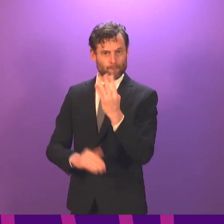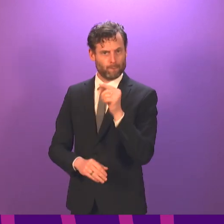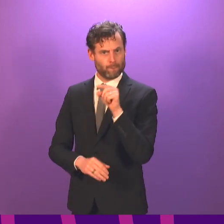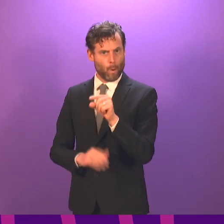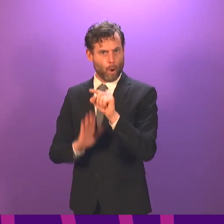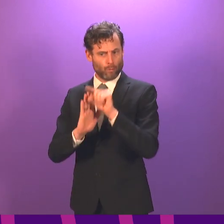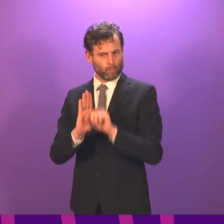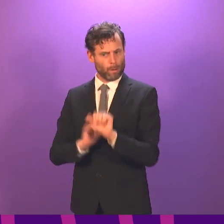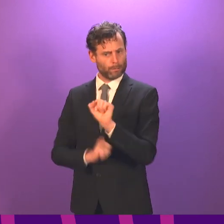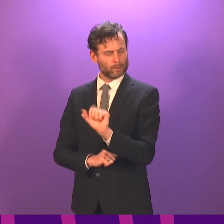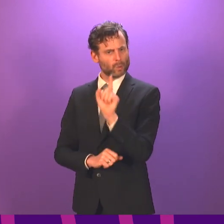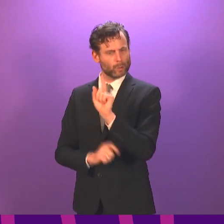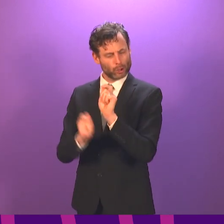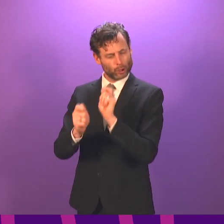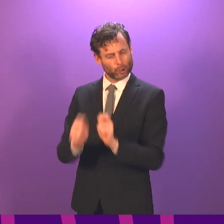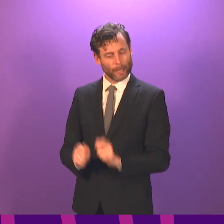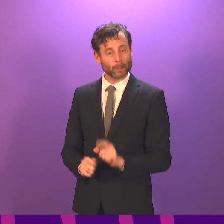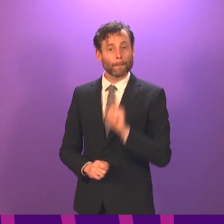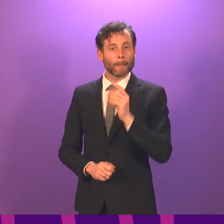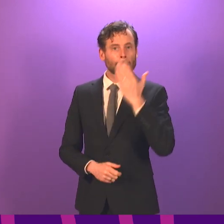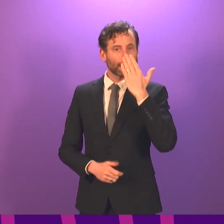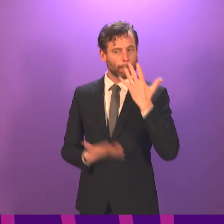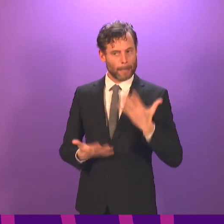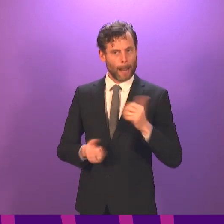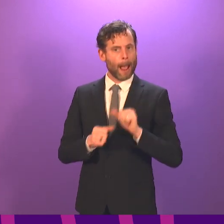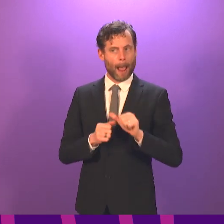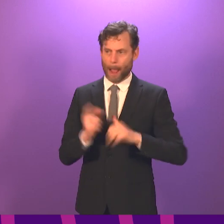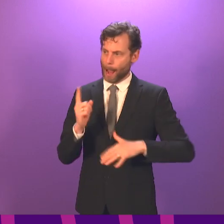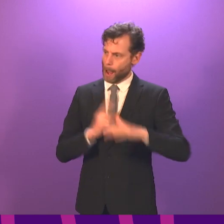in the light of the positive data that I will report on today, we will consider whether